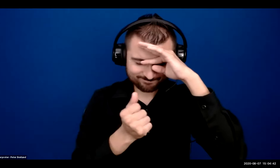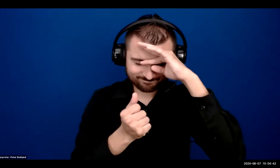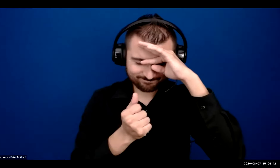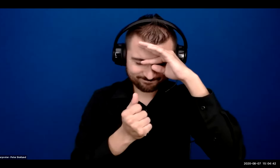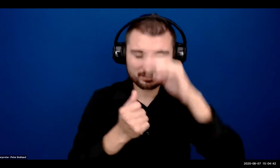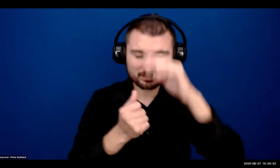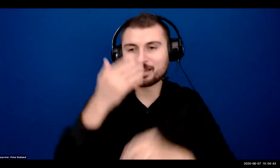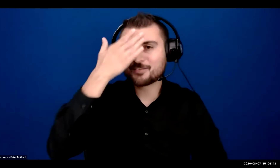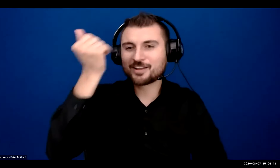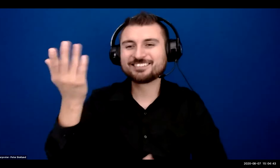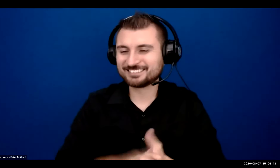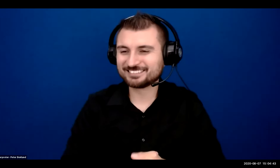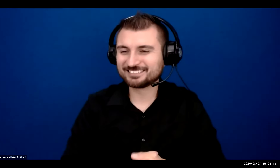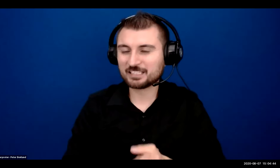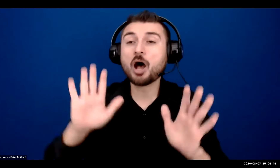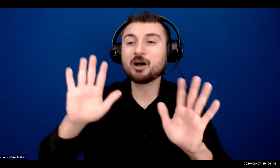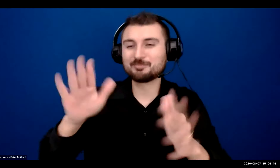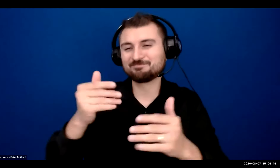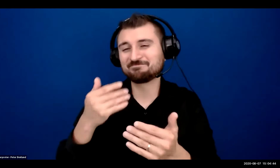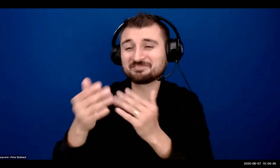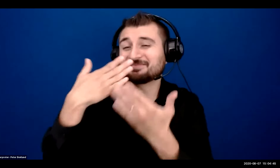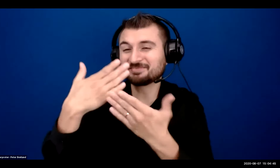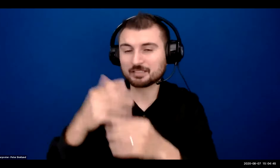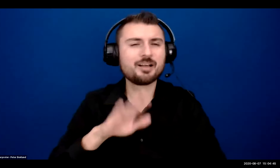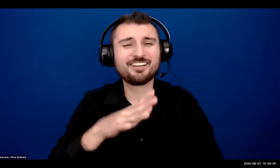Oak. And all right I'll try that out thank you. I also was going to ask a question about shoot-